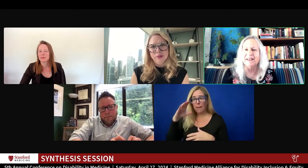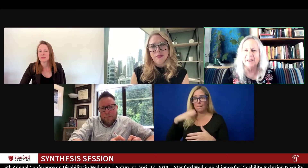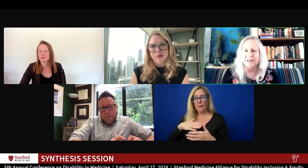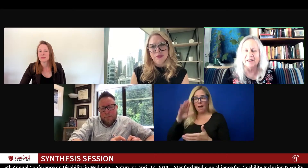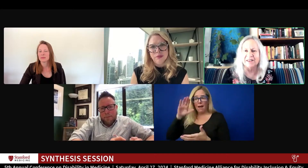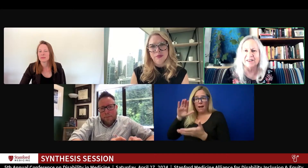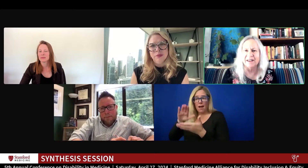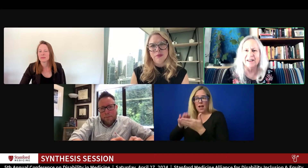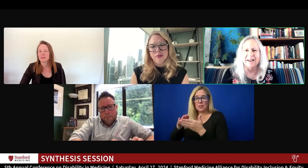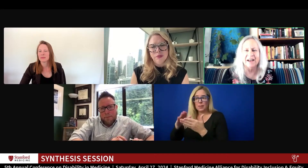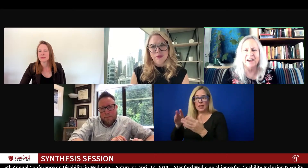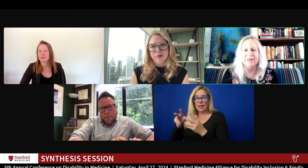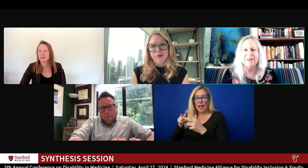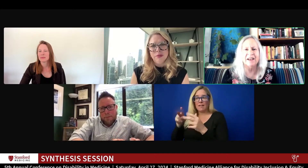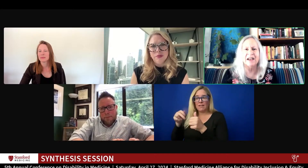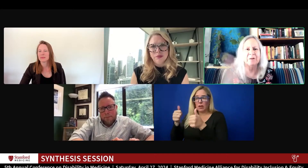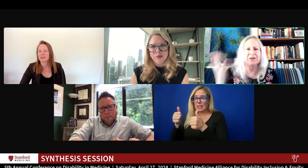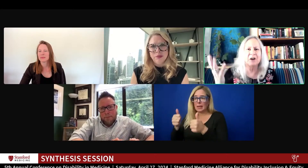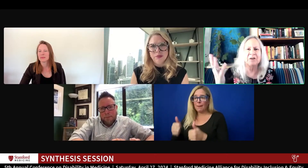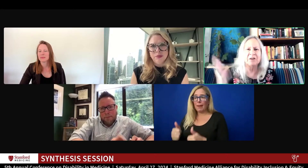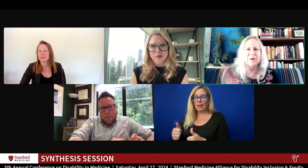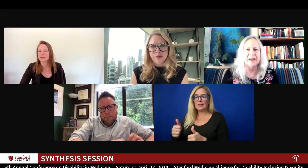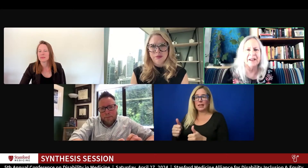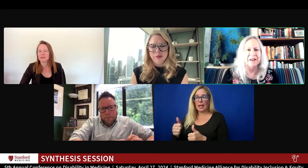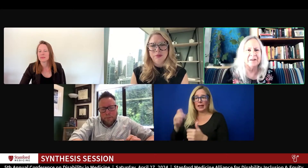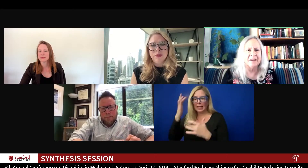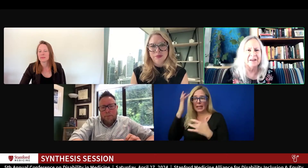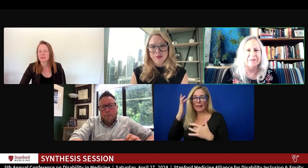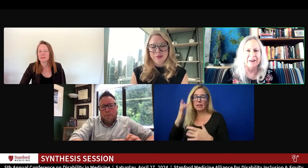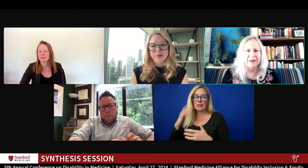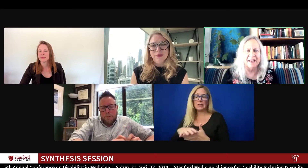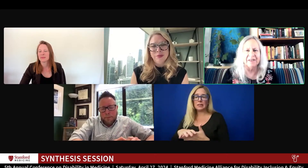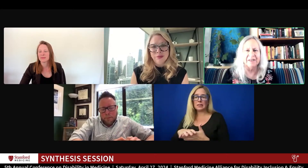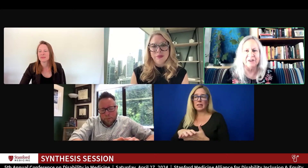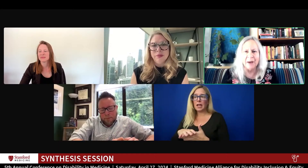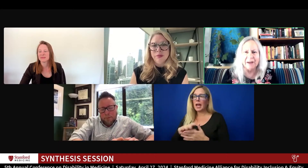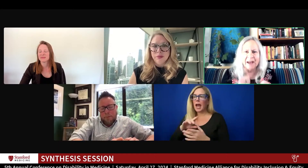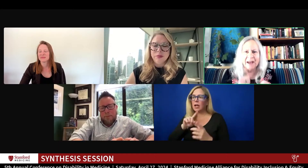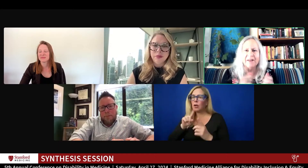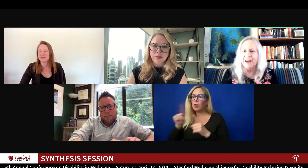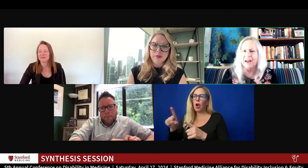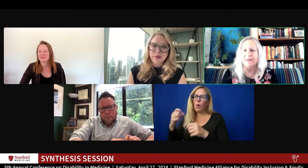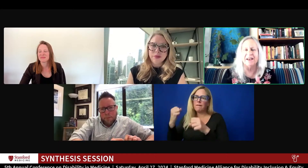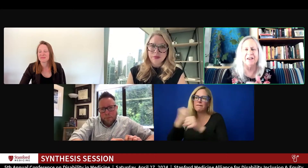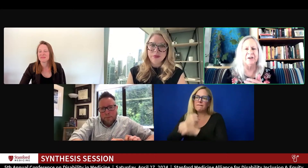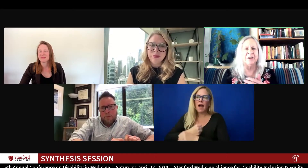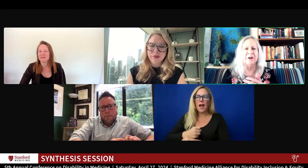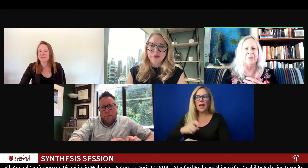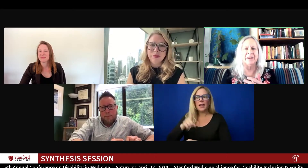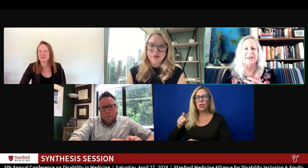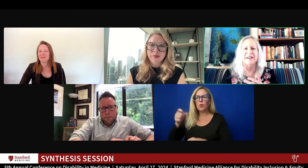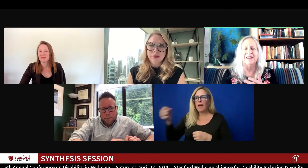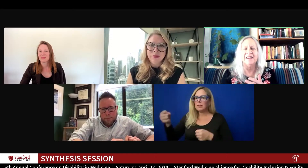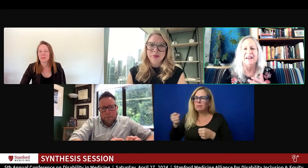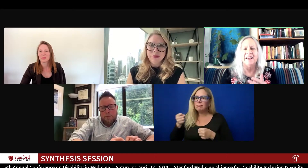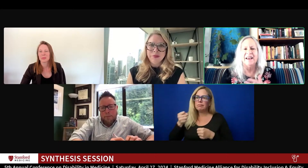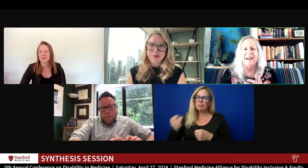LSM and I felt like I was always going in and fighting if you have to have an advocate, and